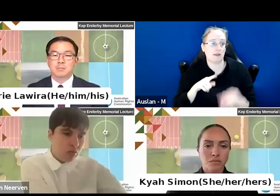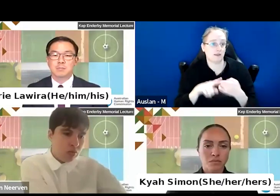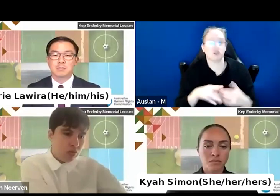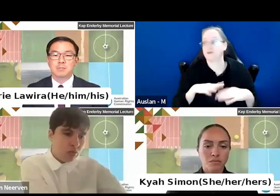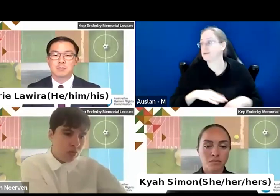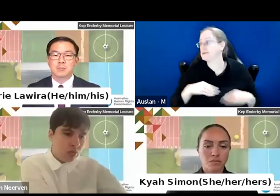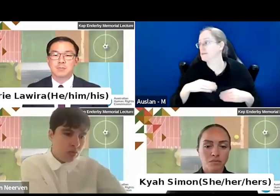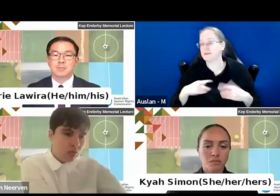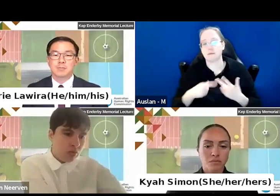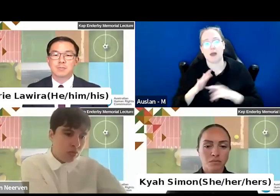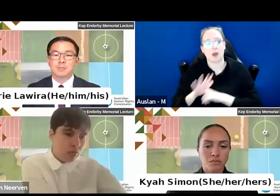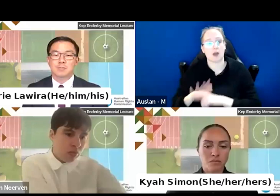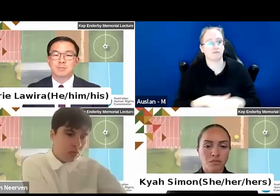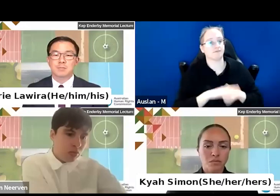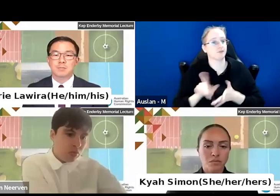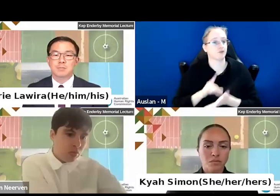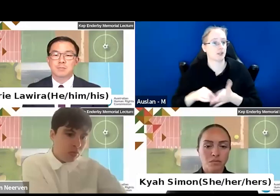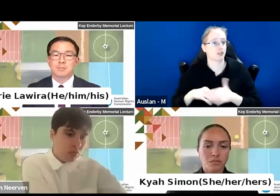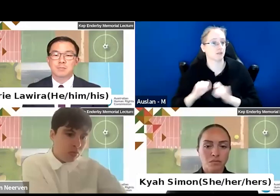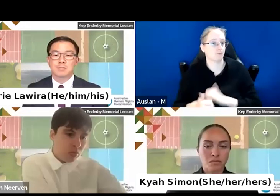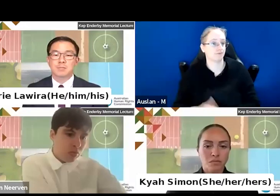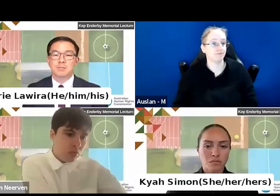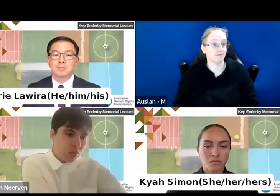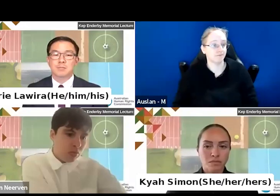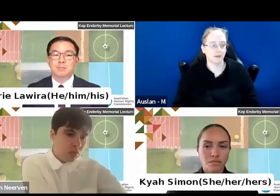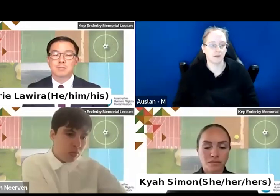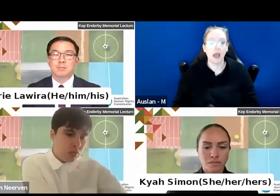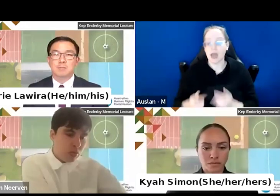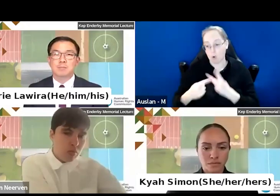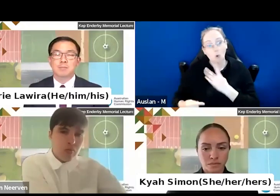I'd say all types of racism in sport work in concert to reinforce the dominant norm